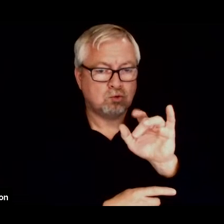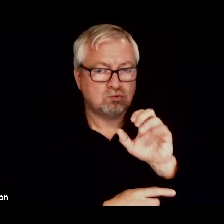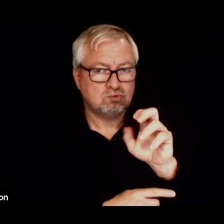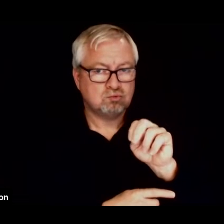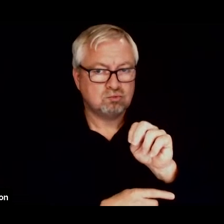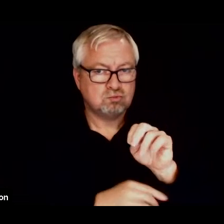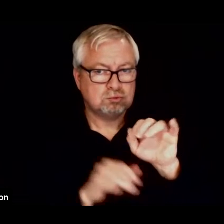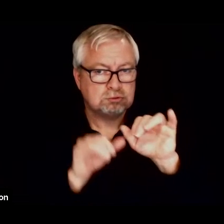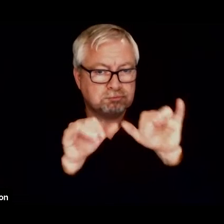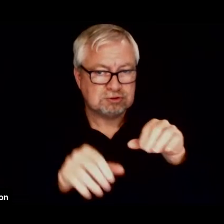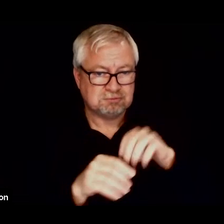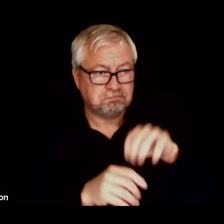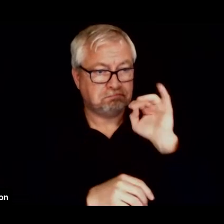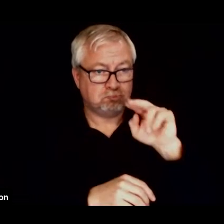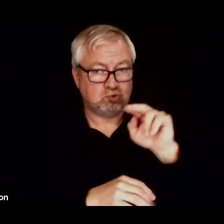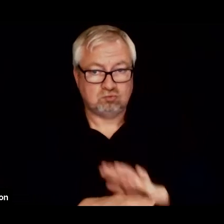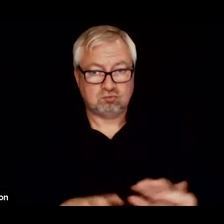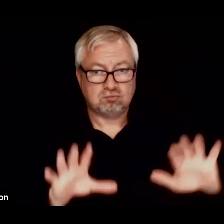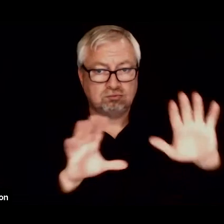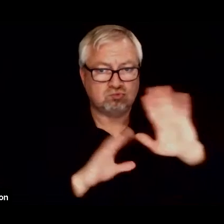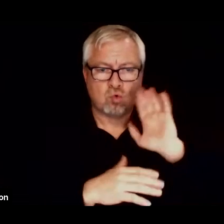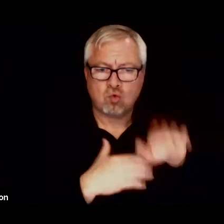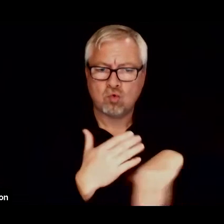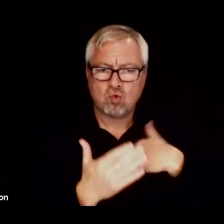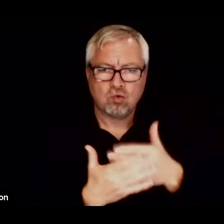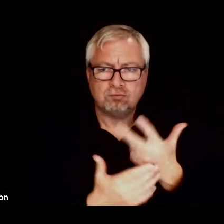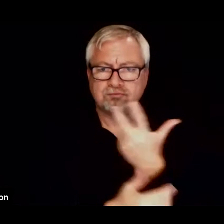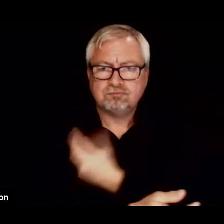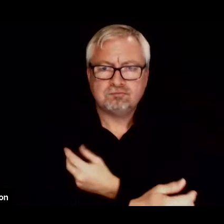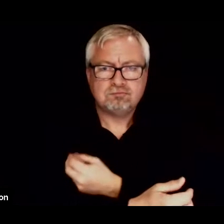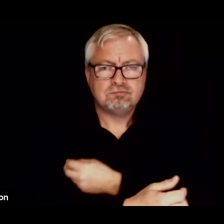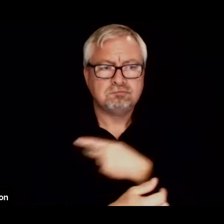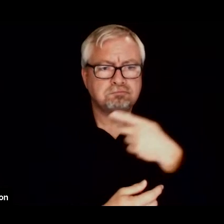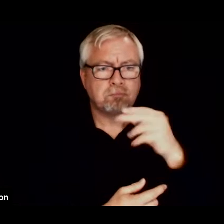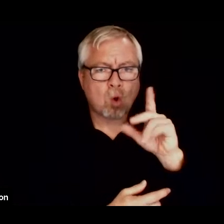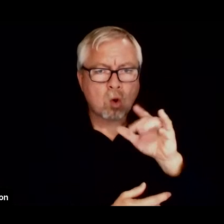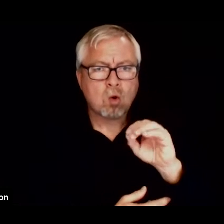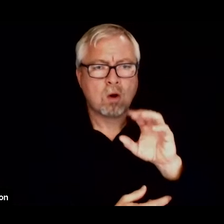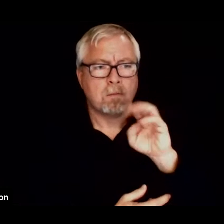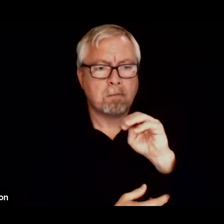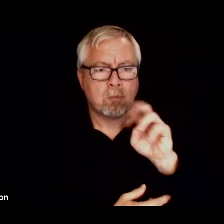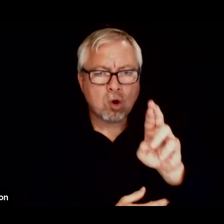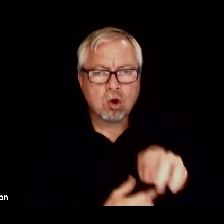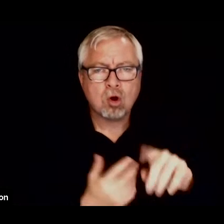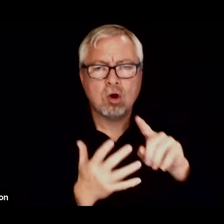all vaccines goes into that and that provides a record providers actually use that as part